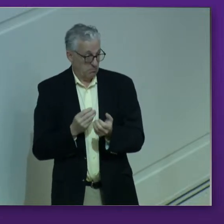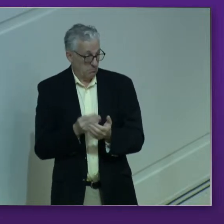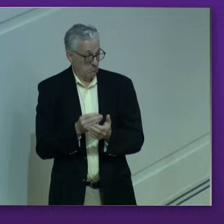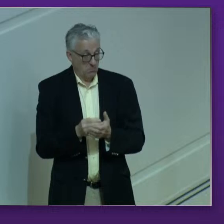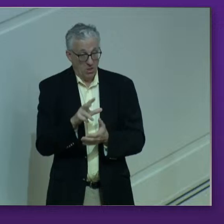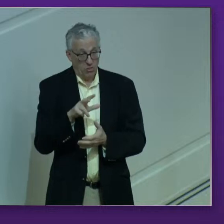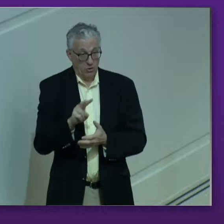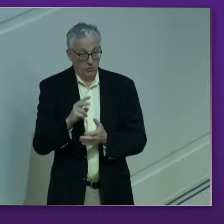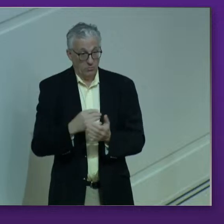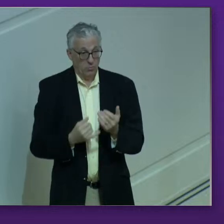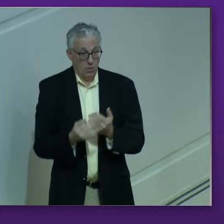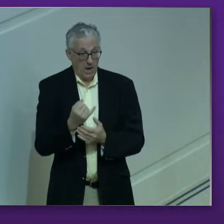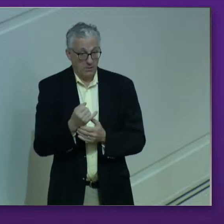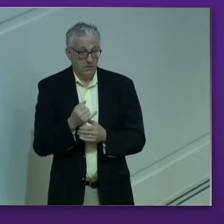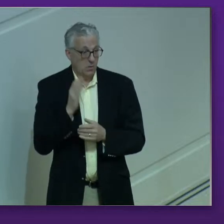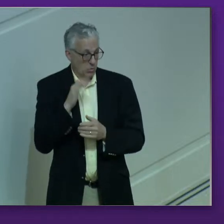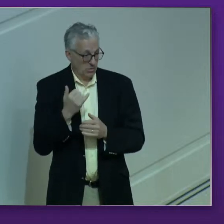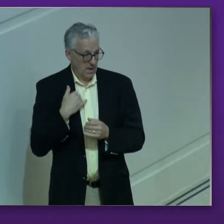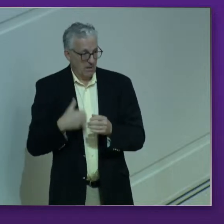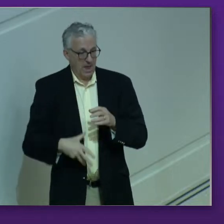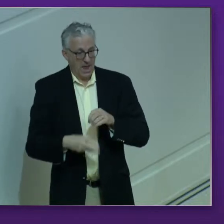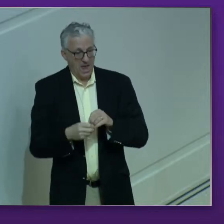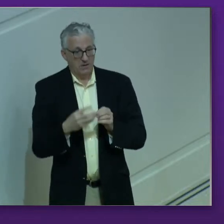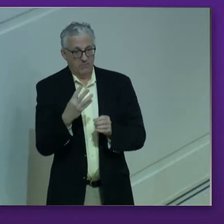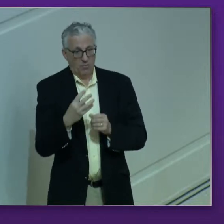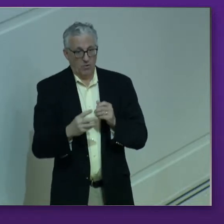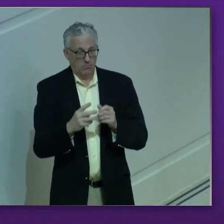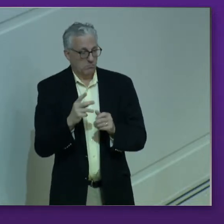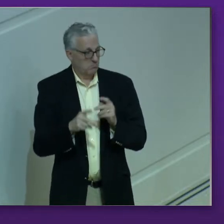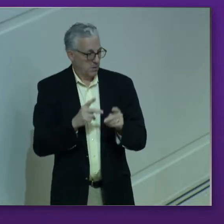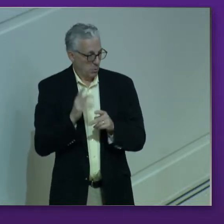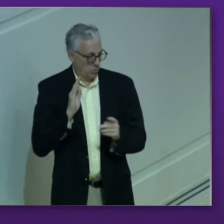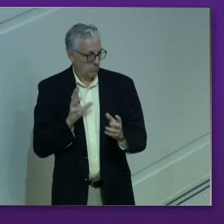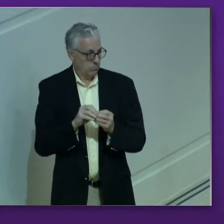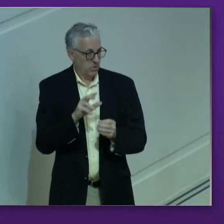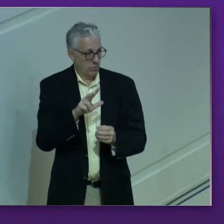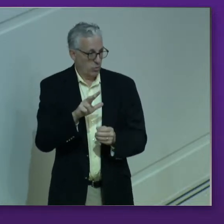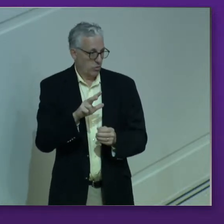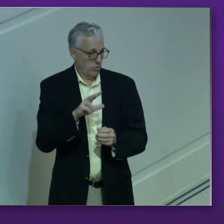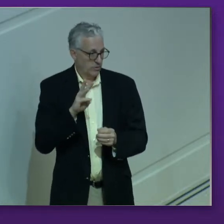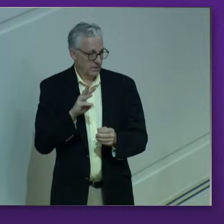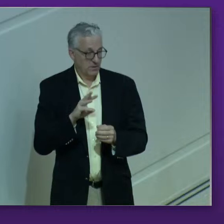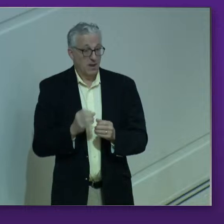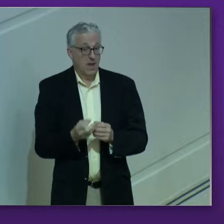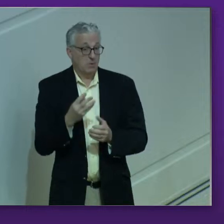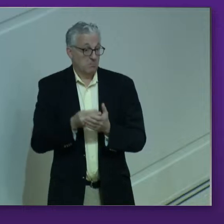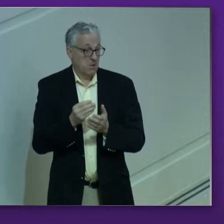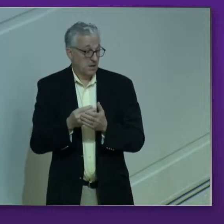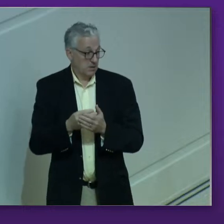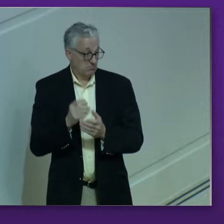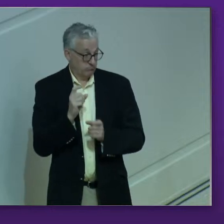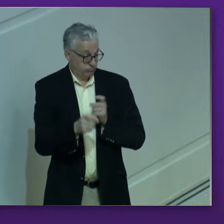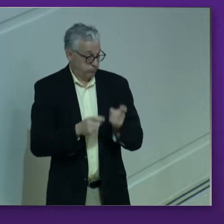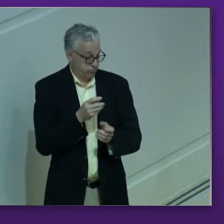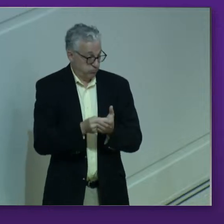ENGAGEMENT.THE FIRST INNOVATION AWARDS WERE PRESENTED IN 2017. TO DATE 32 PRODUCTS HAVE BEEN